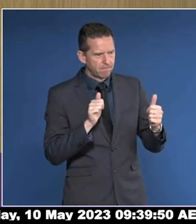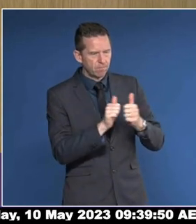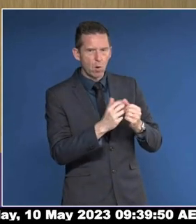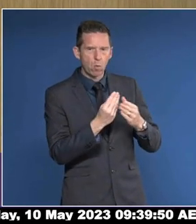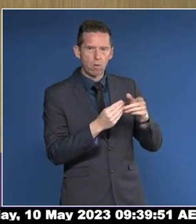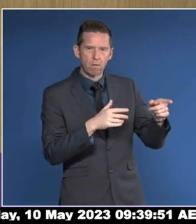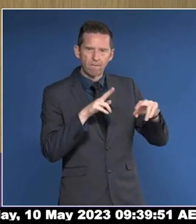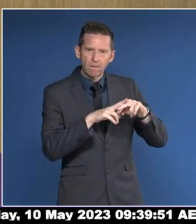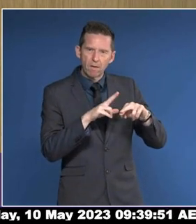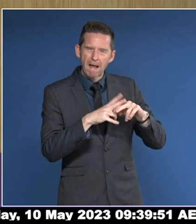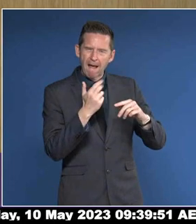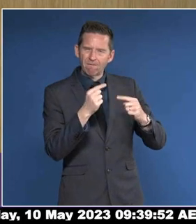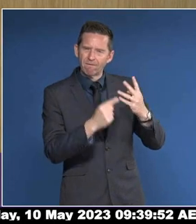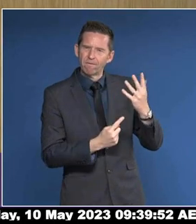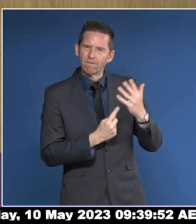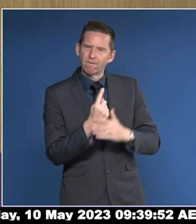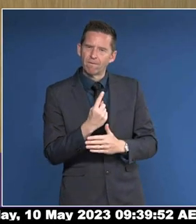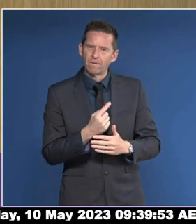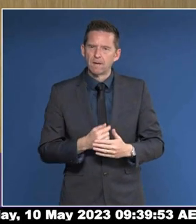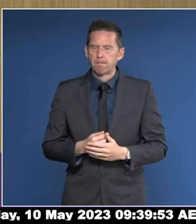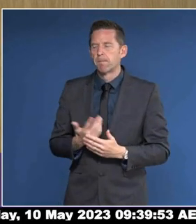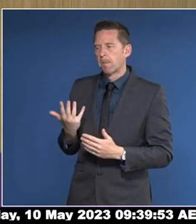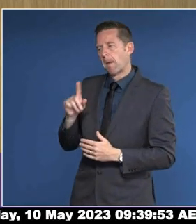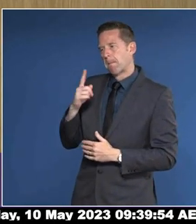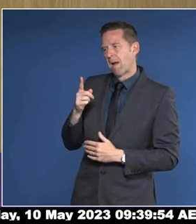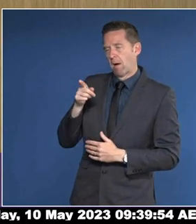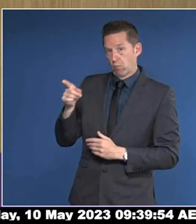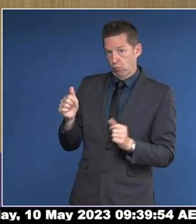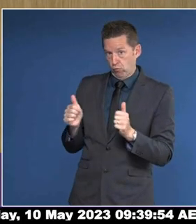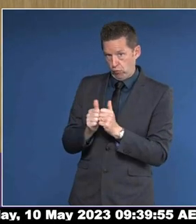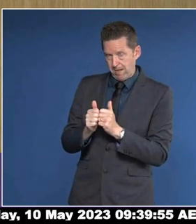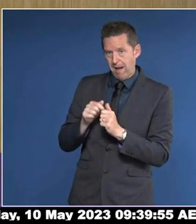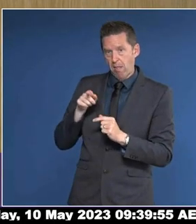But you agree with me that those interventions were primarily directed to a